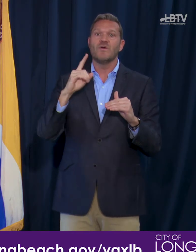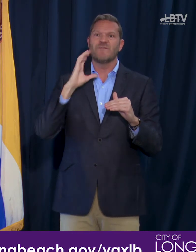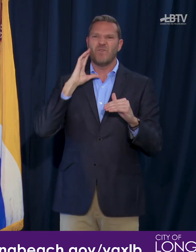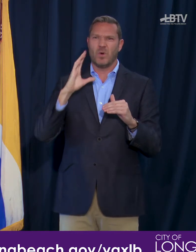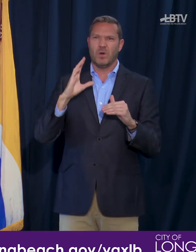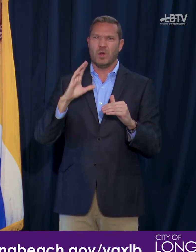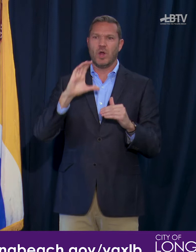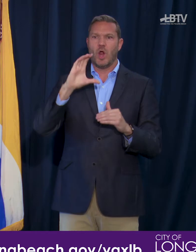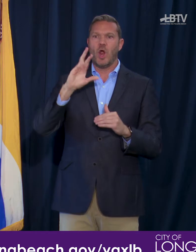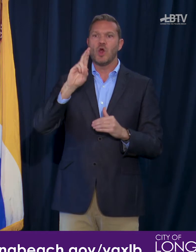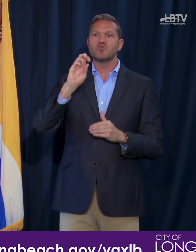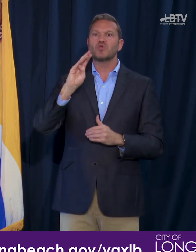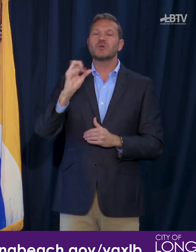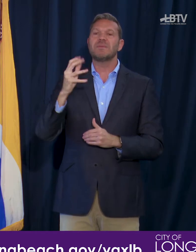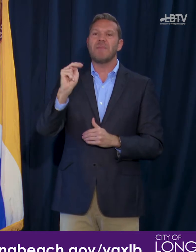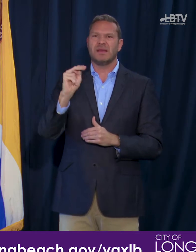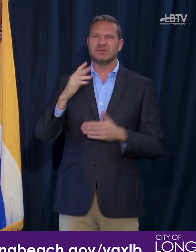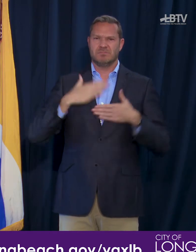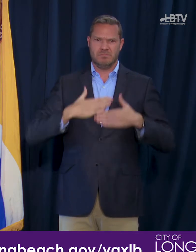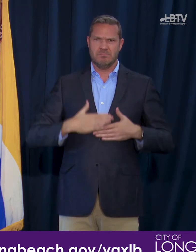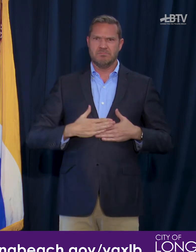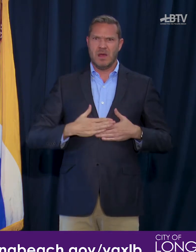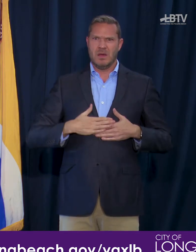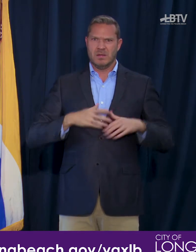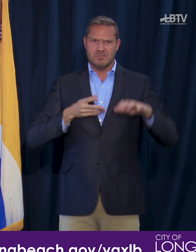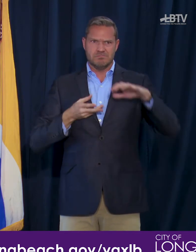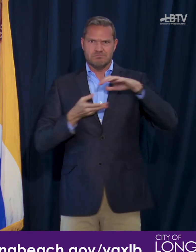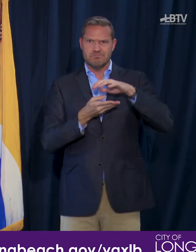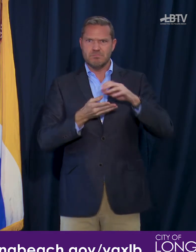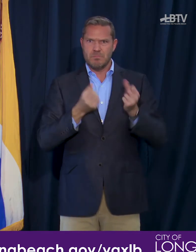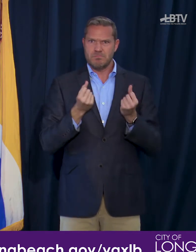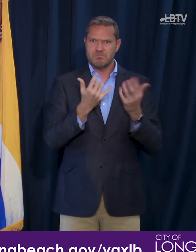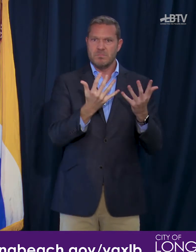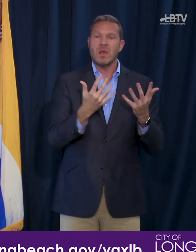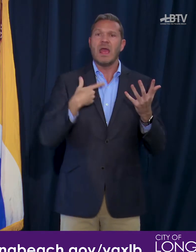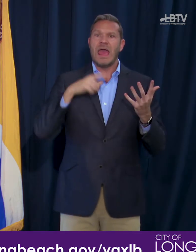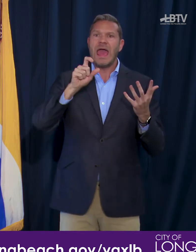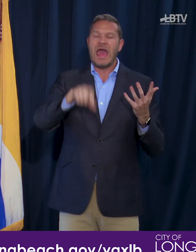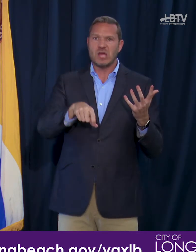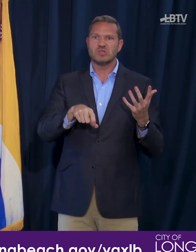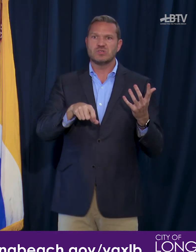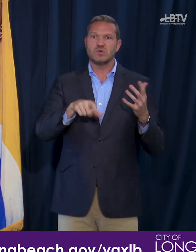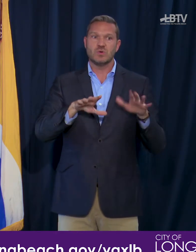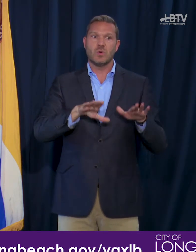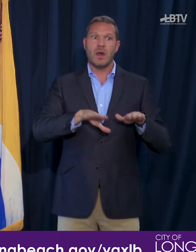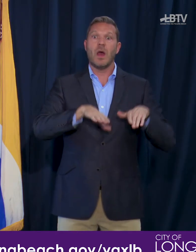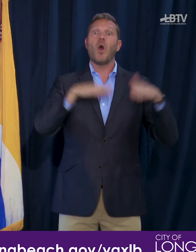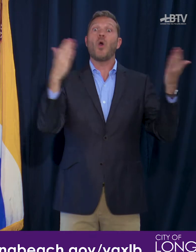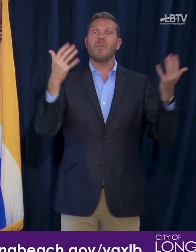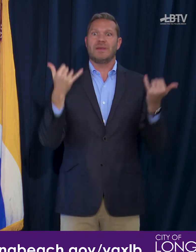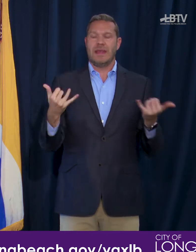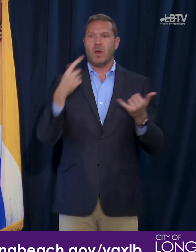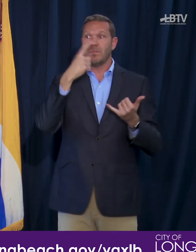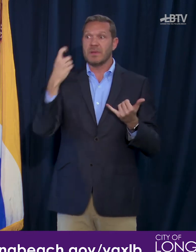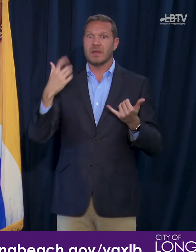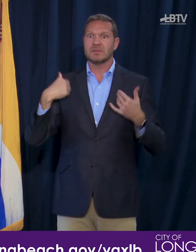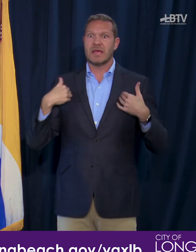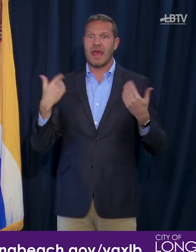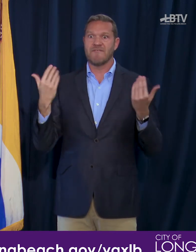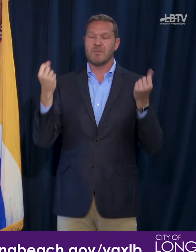we want to make sure like that is another public health issue. We just want to make sure everybody understands how important it is that we are still remain